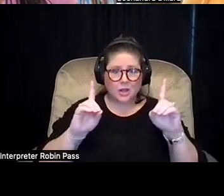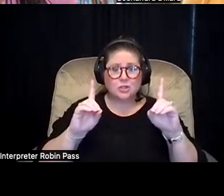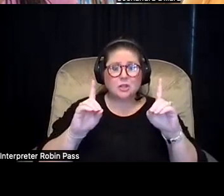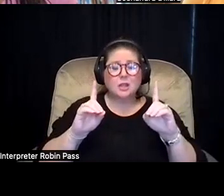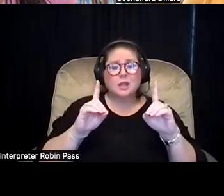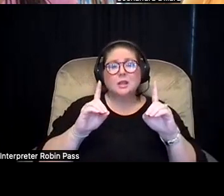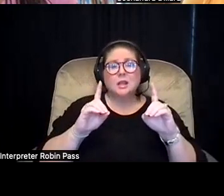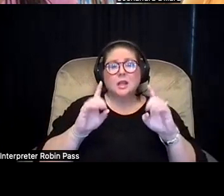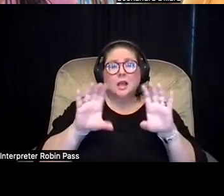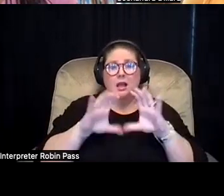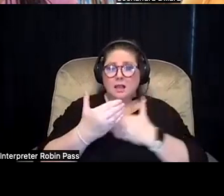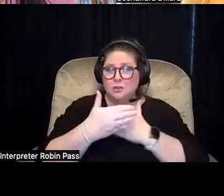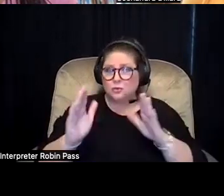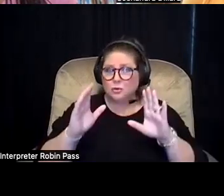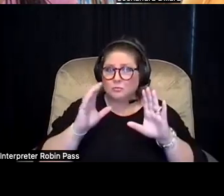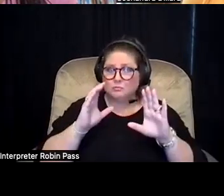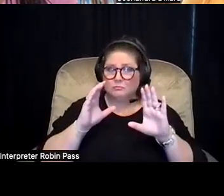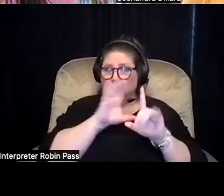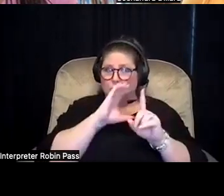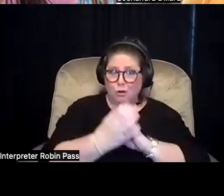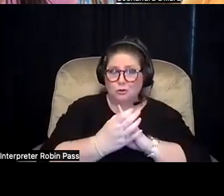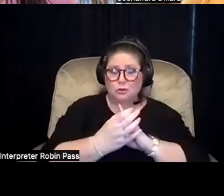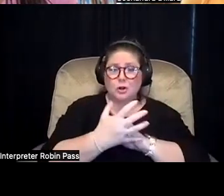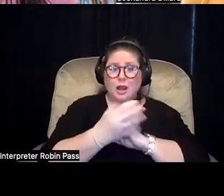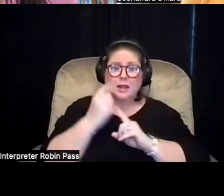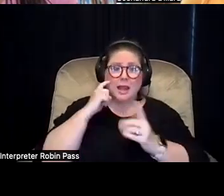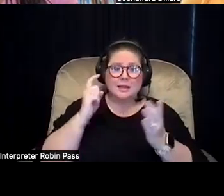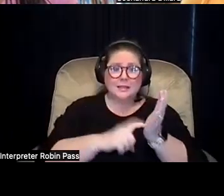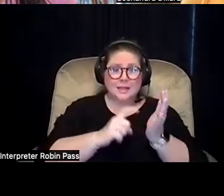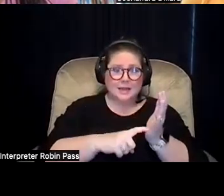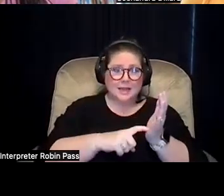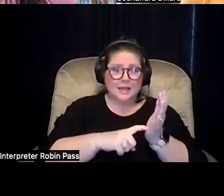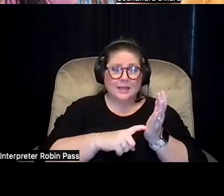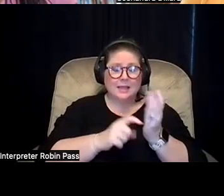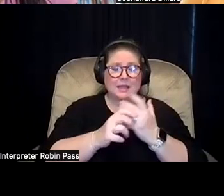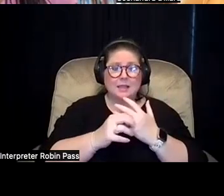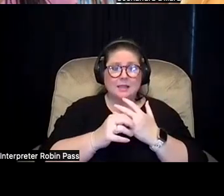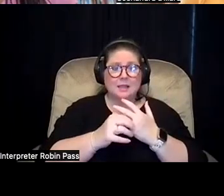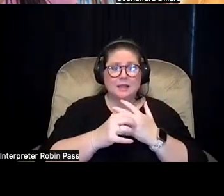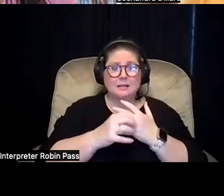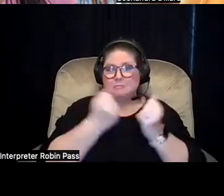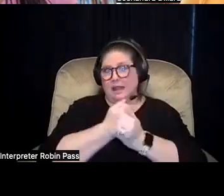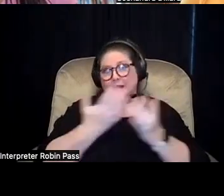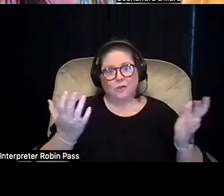classroom culture as well as identity and um everything on the social justice